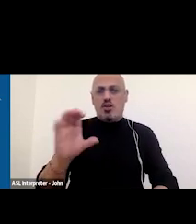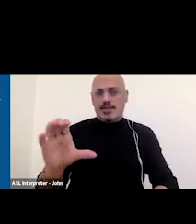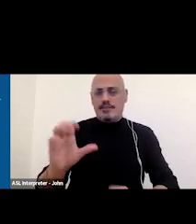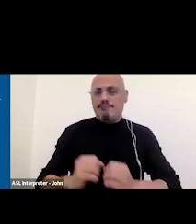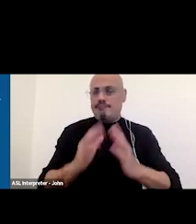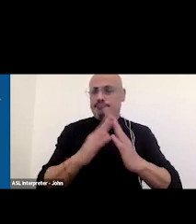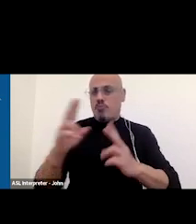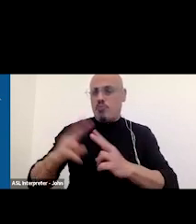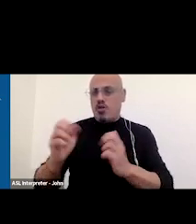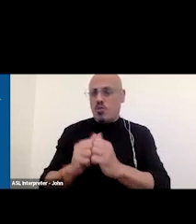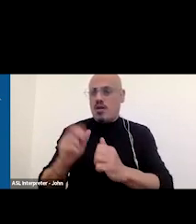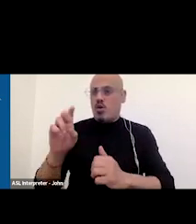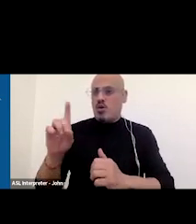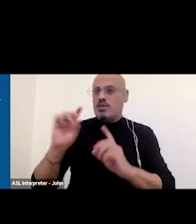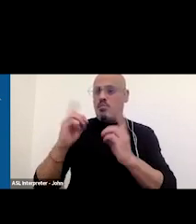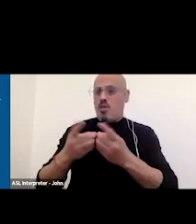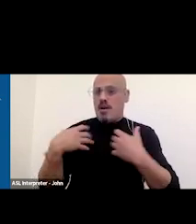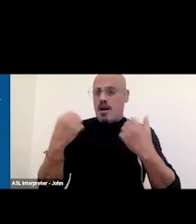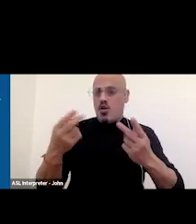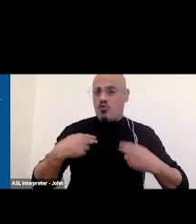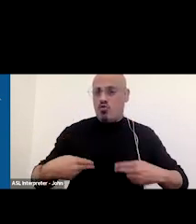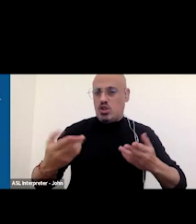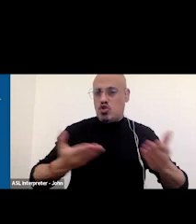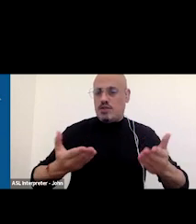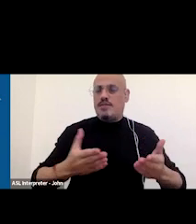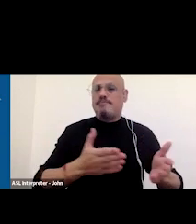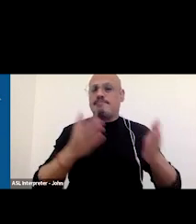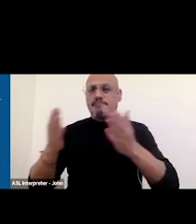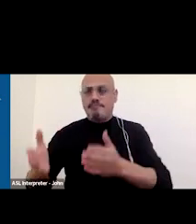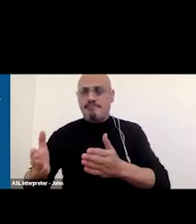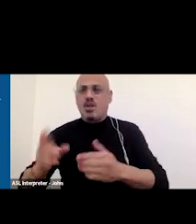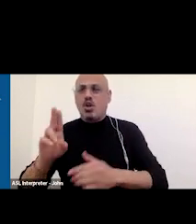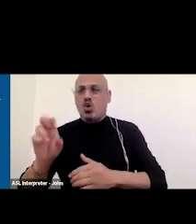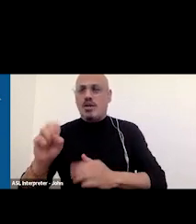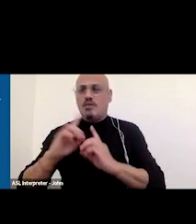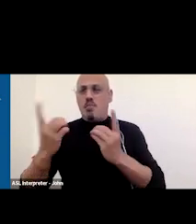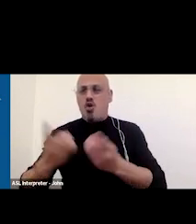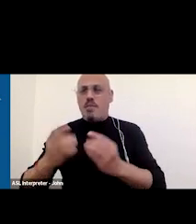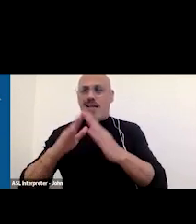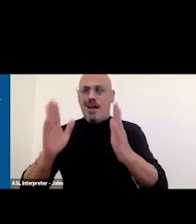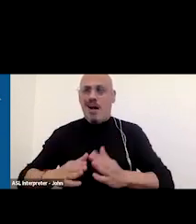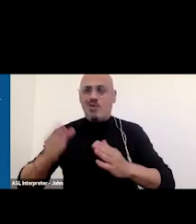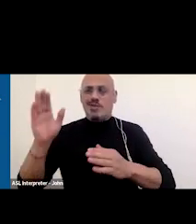between the US Department of Health and Human Services and the US Department of Housing and Urban Development.